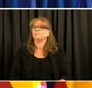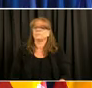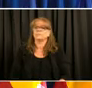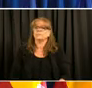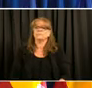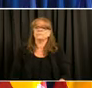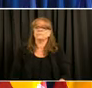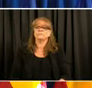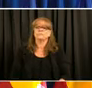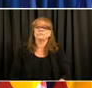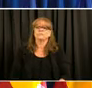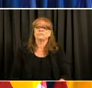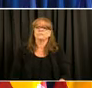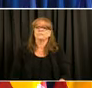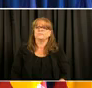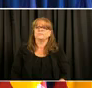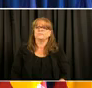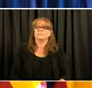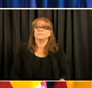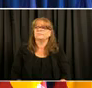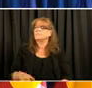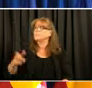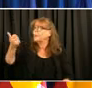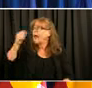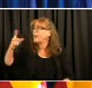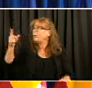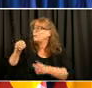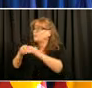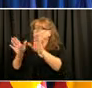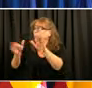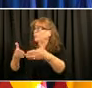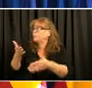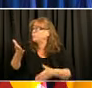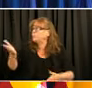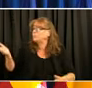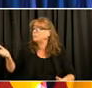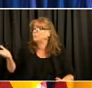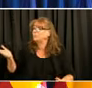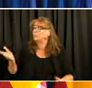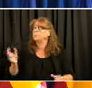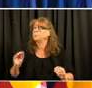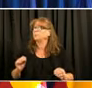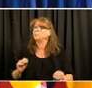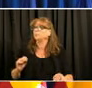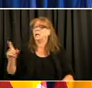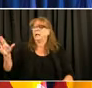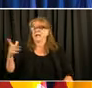the others from the room jesse um i wonder if you're seeing any community transmission like to